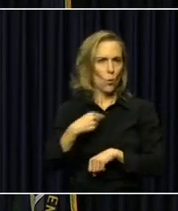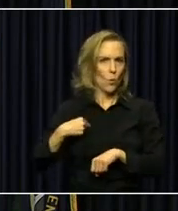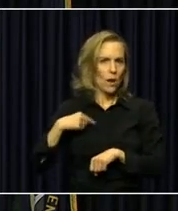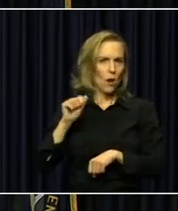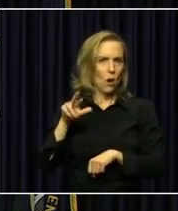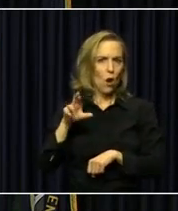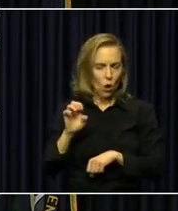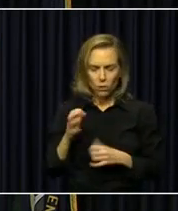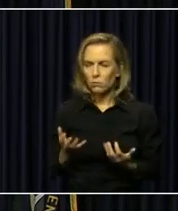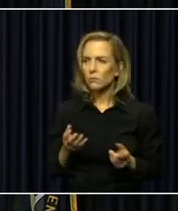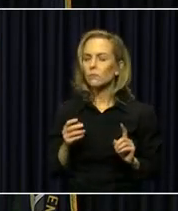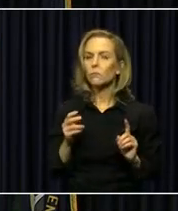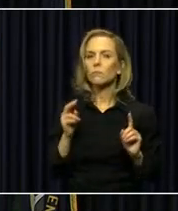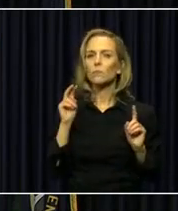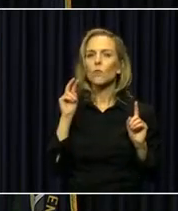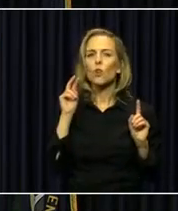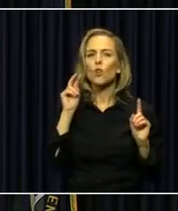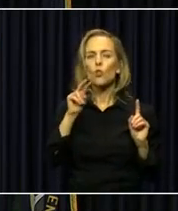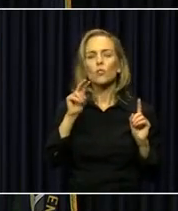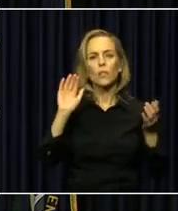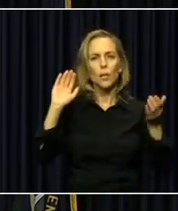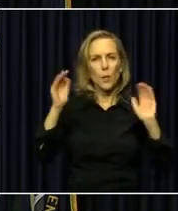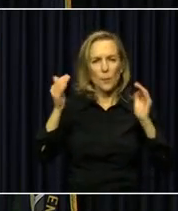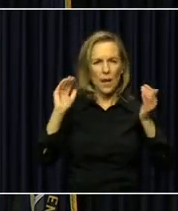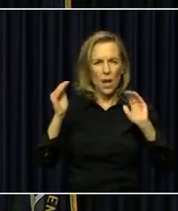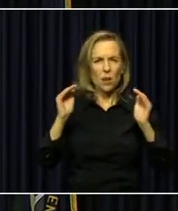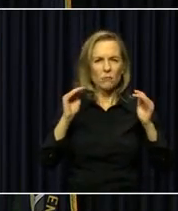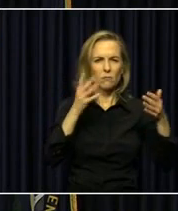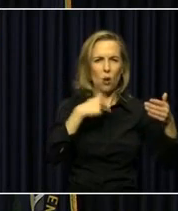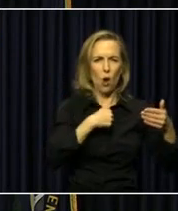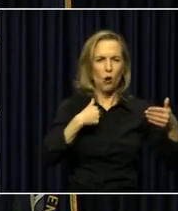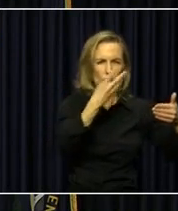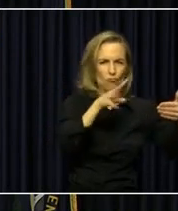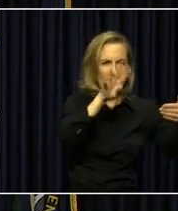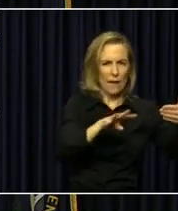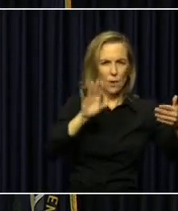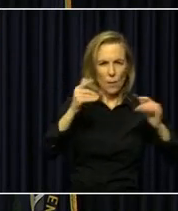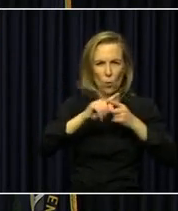SO WHAT WE'VE DONE IS INCREDIBLY IMPORTANT.